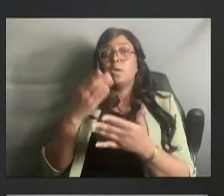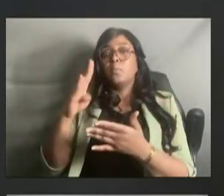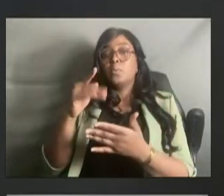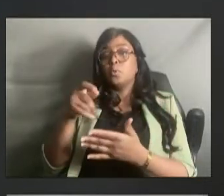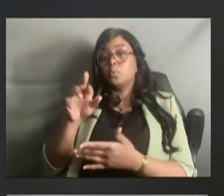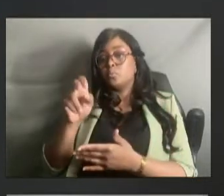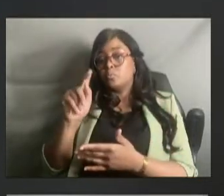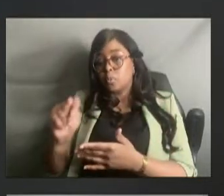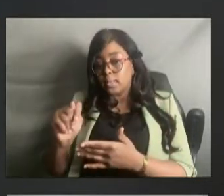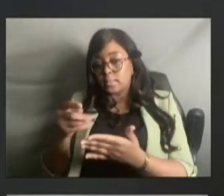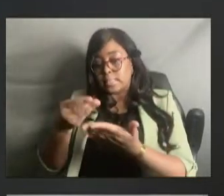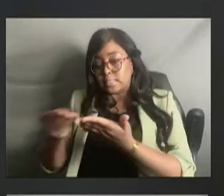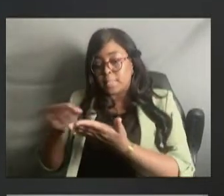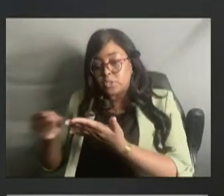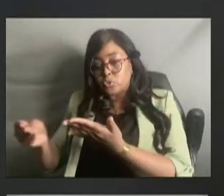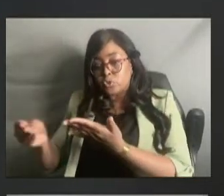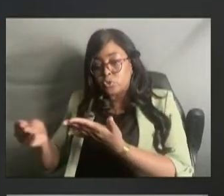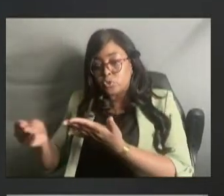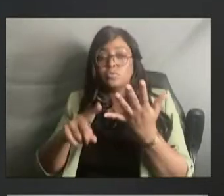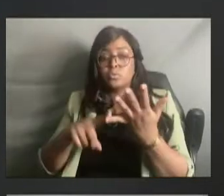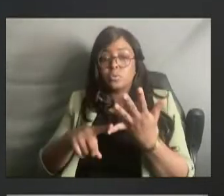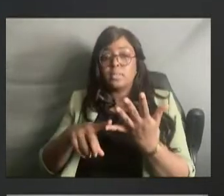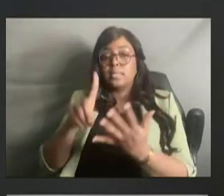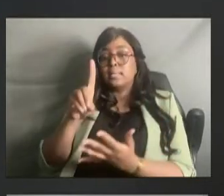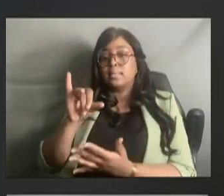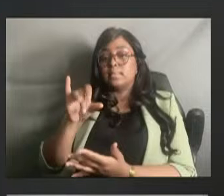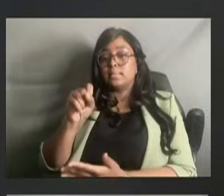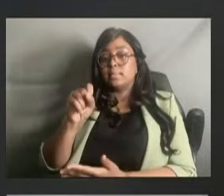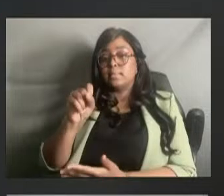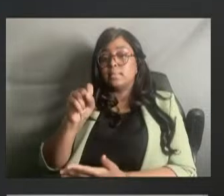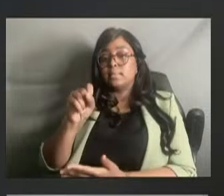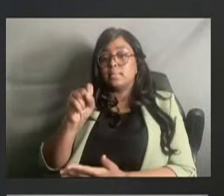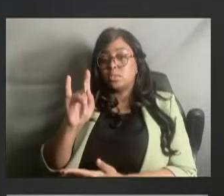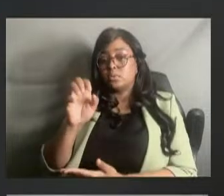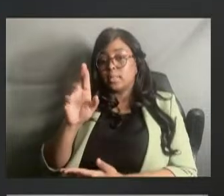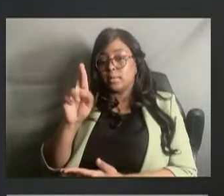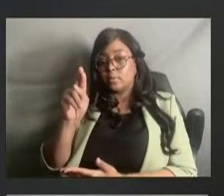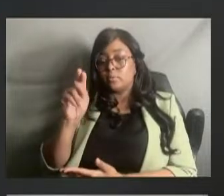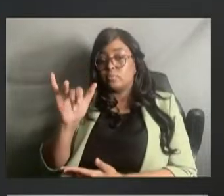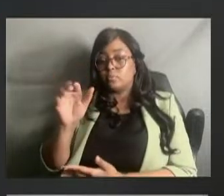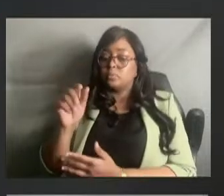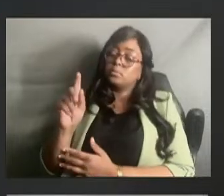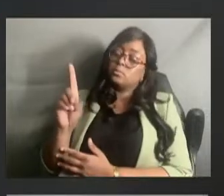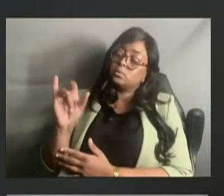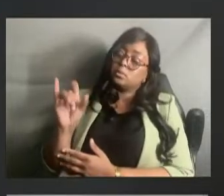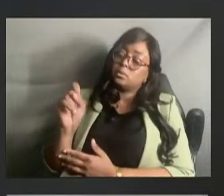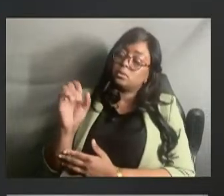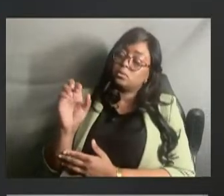regulation and policy. Our